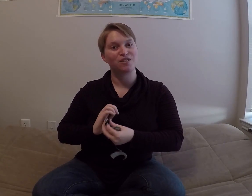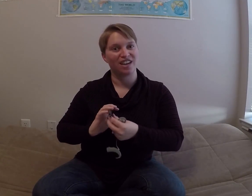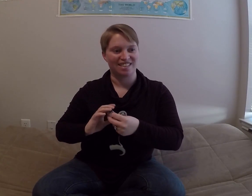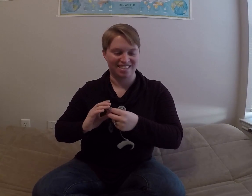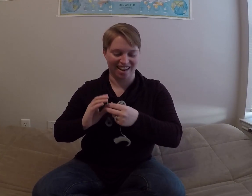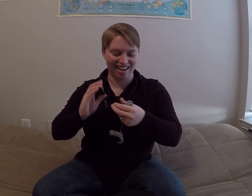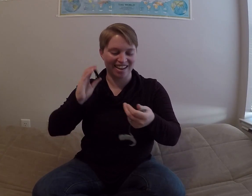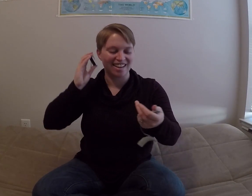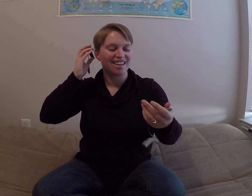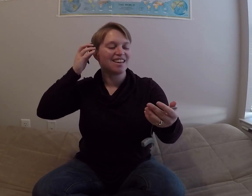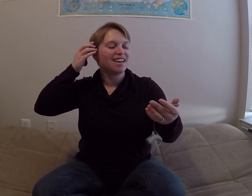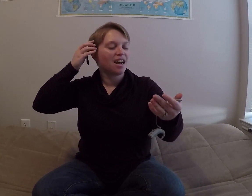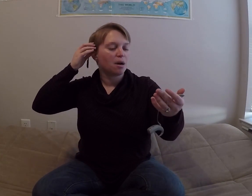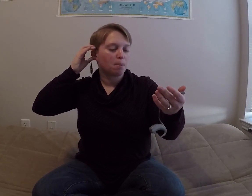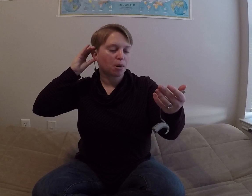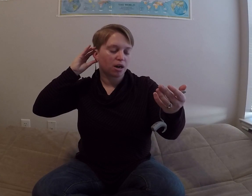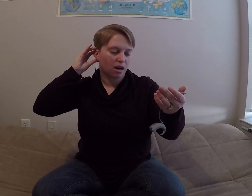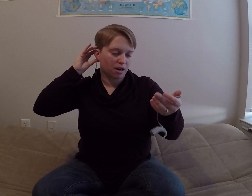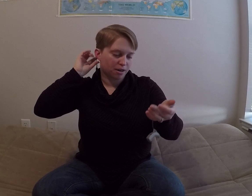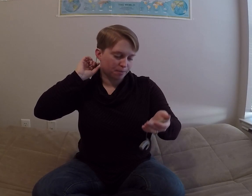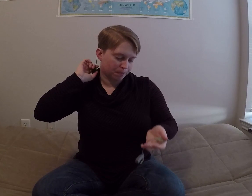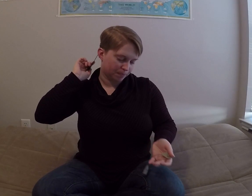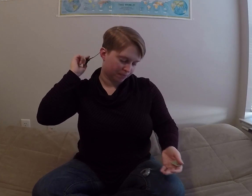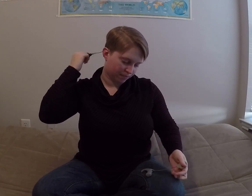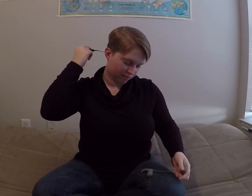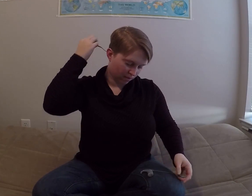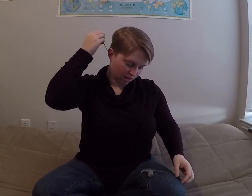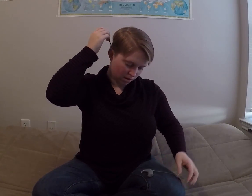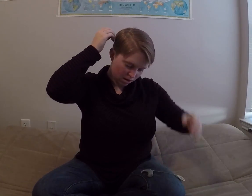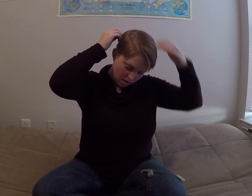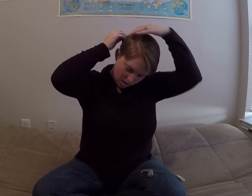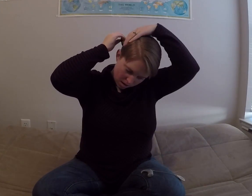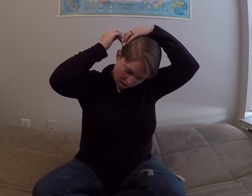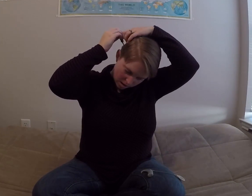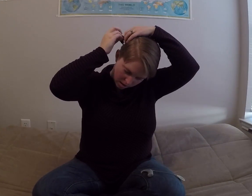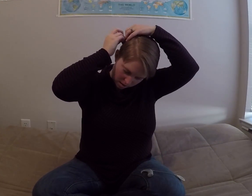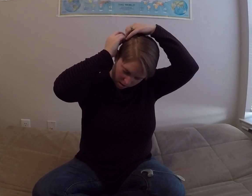They became best friends.